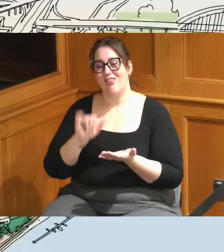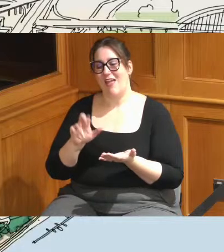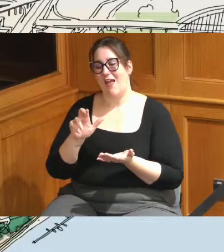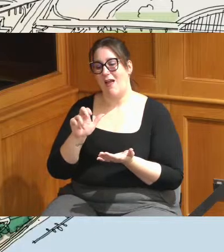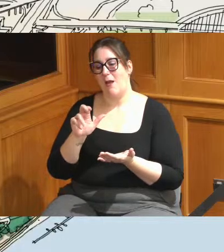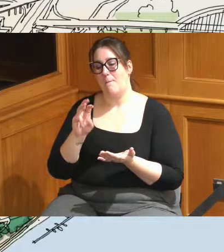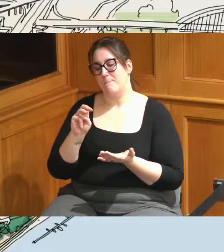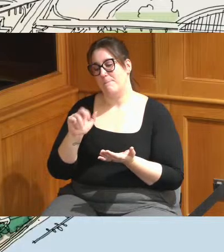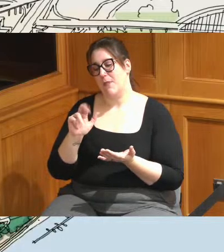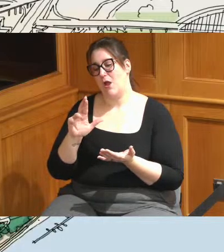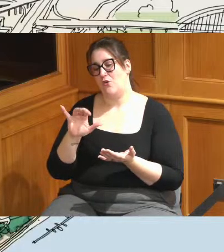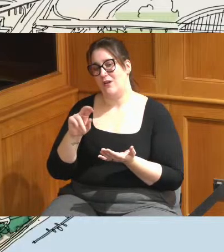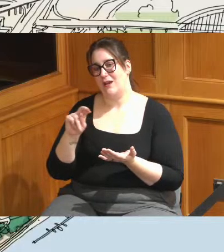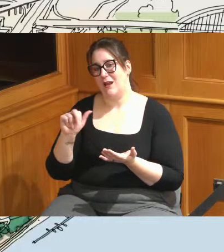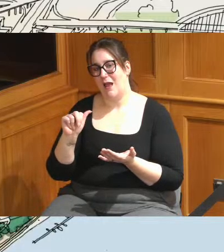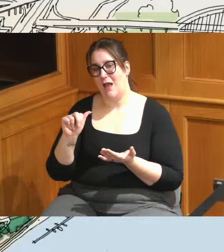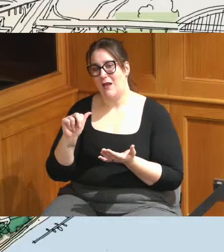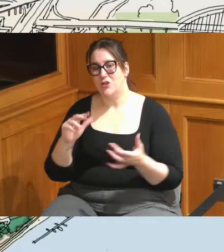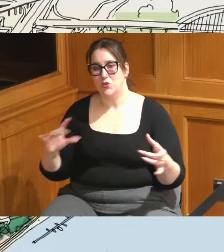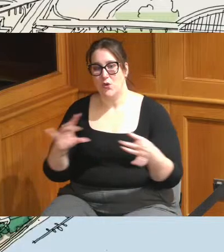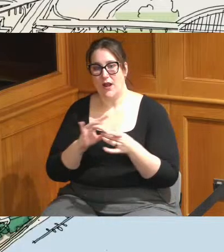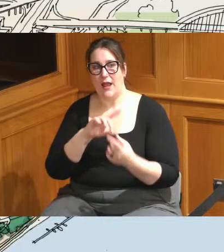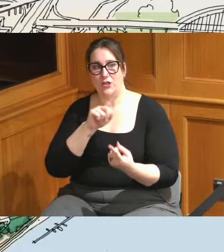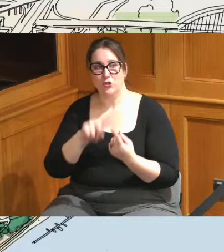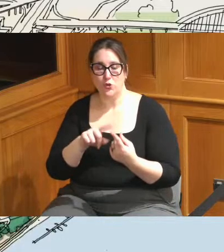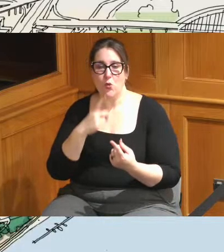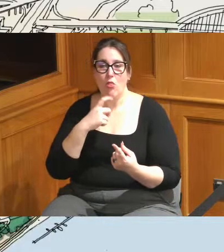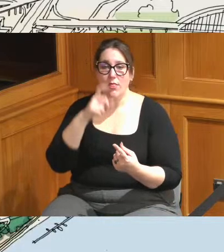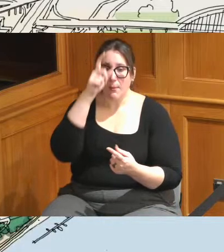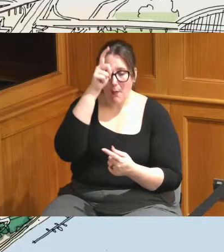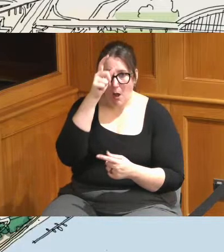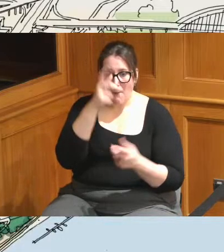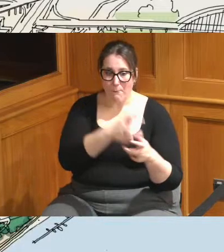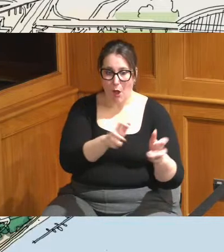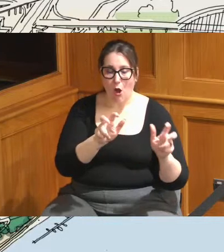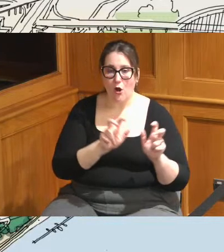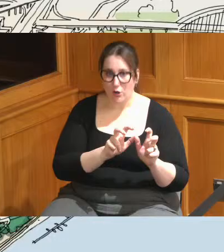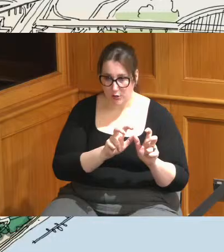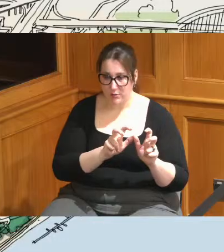marina idea connecting to the the ballpark of the greater American ballpark. an idea sponsored and